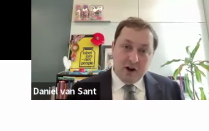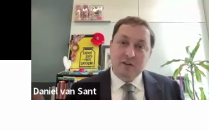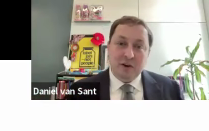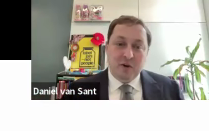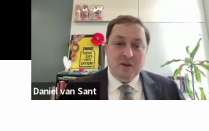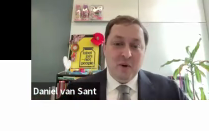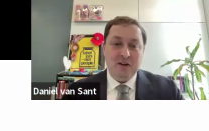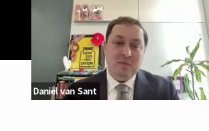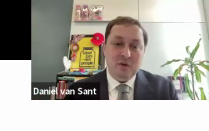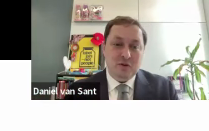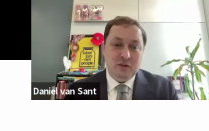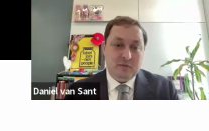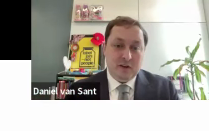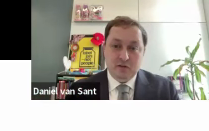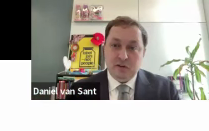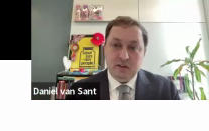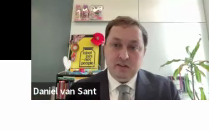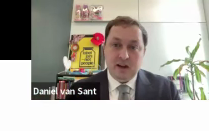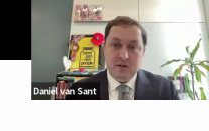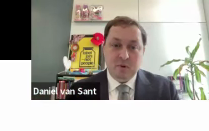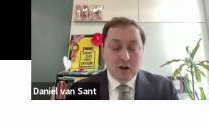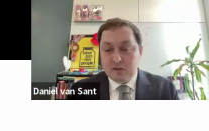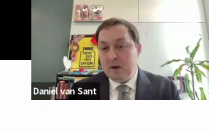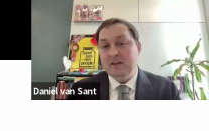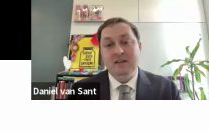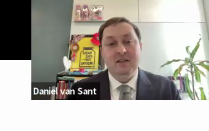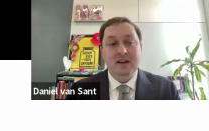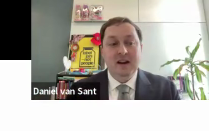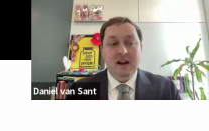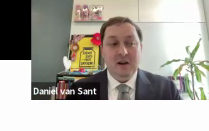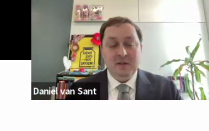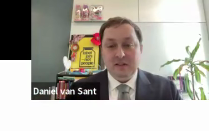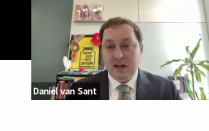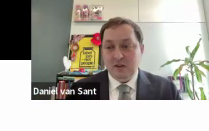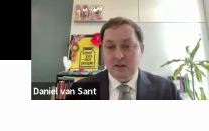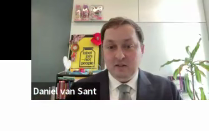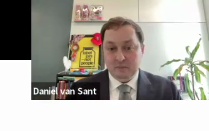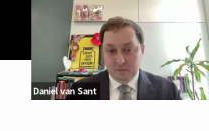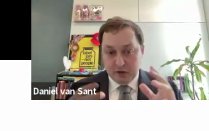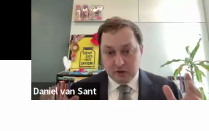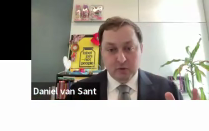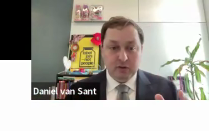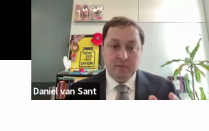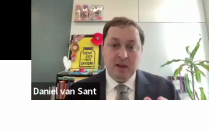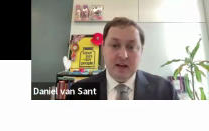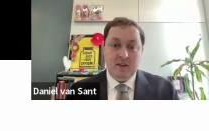we can also welcome you to some of our universally designed park spaces to see how these principles really apply